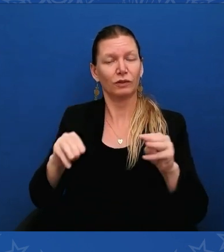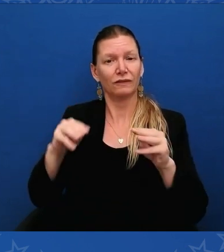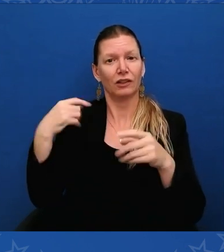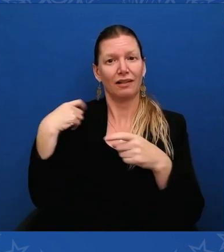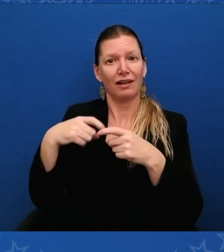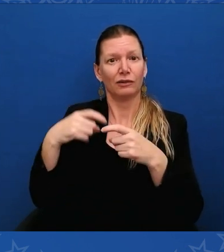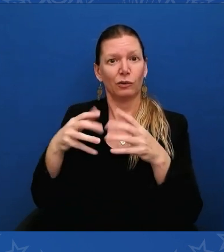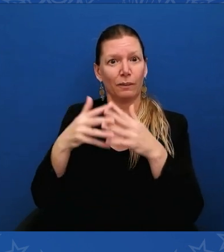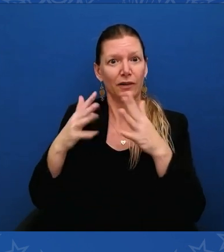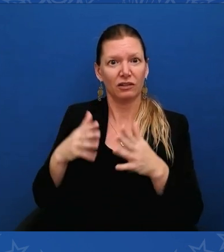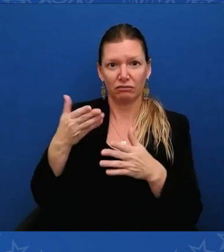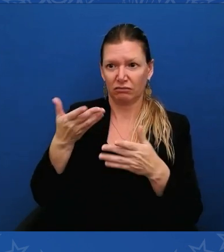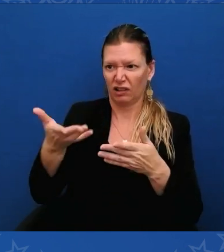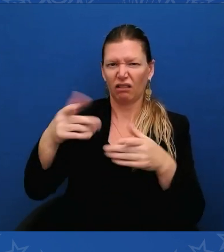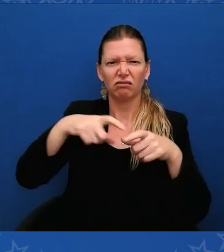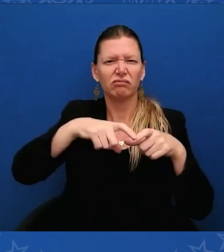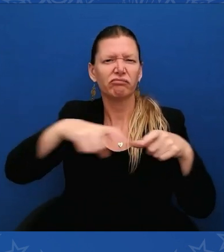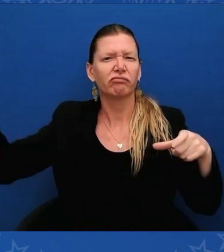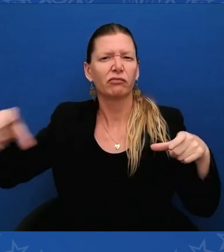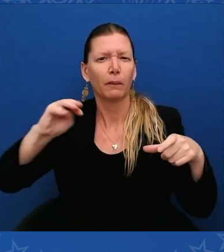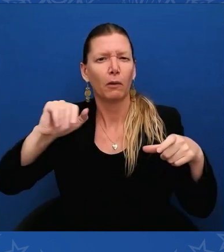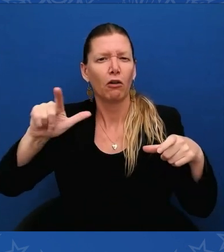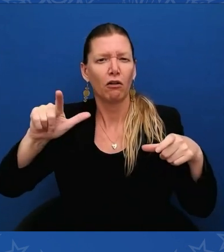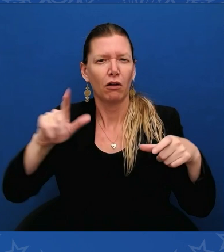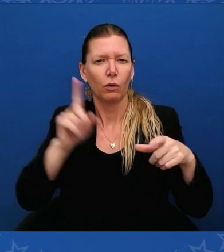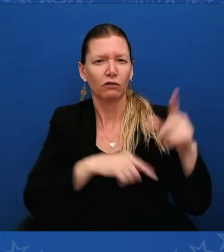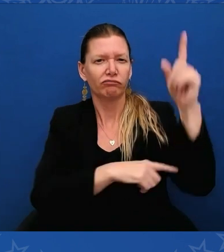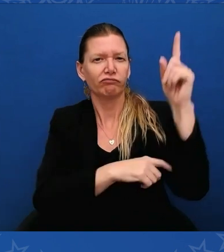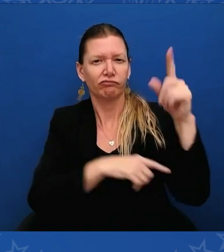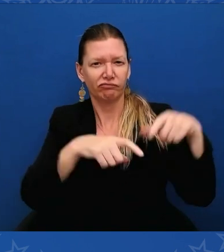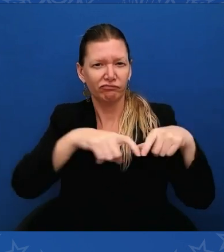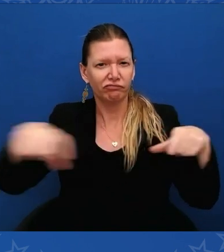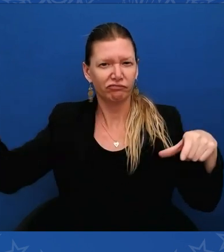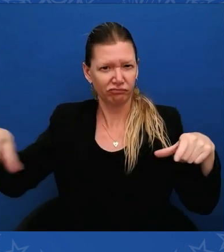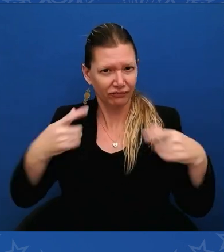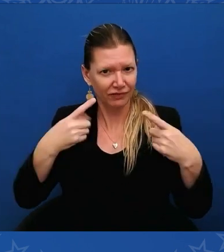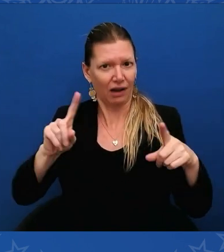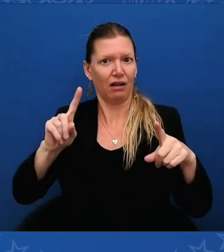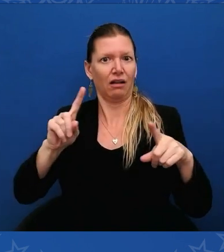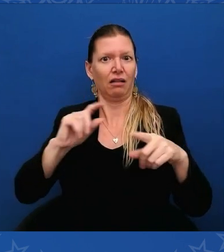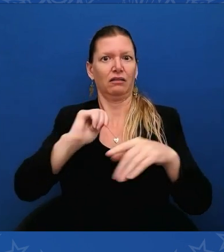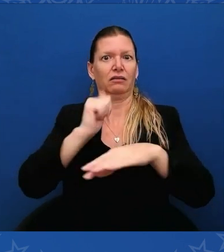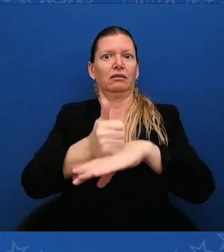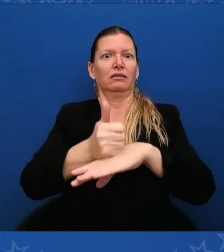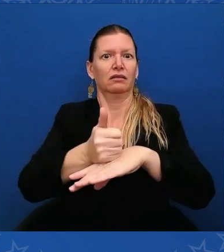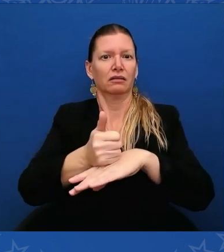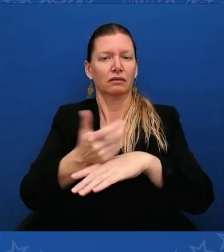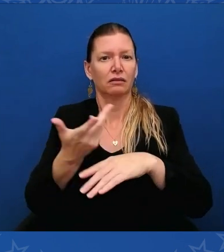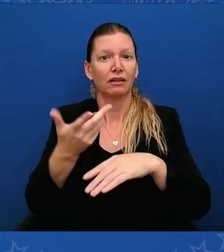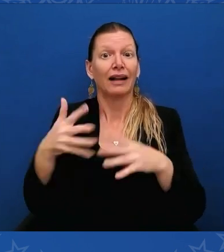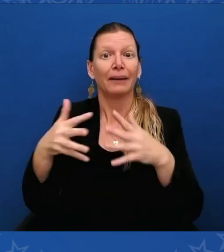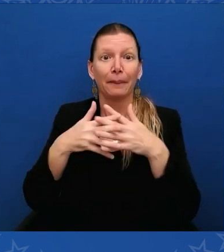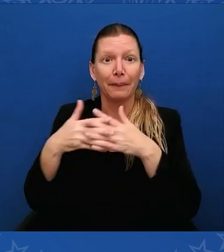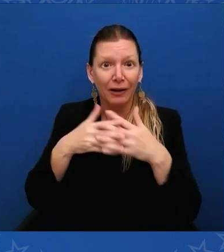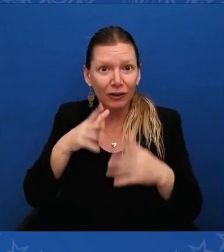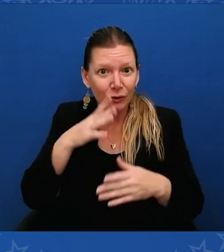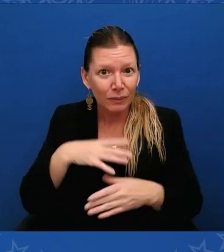as well as the American Women's History Museum on the National Mall. Folks, look, let me close with this.